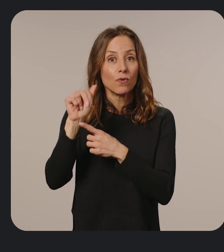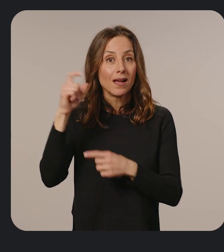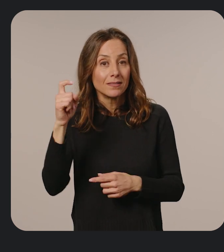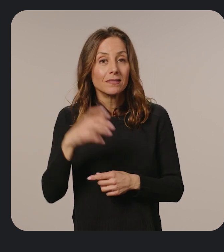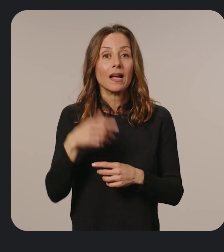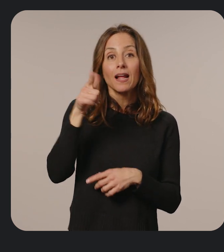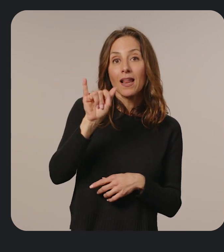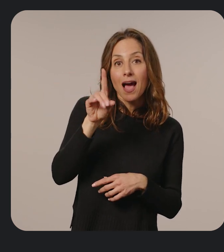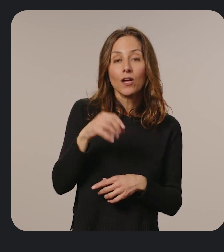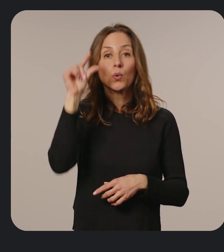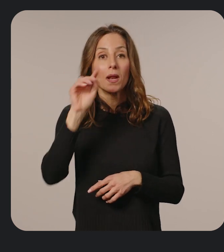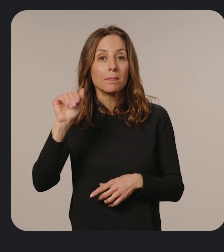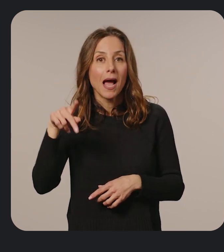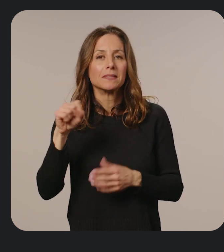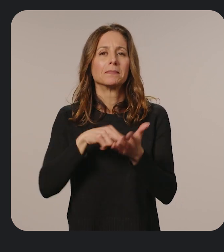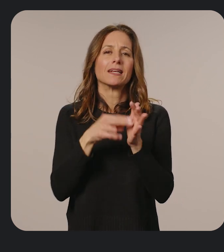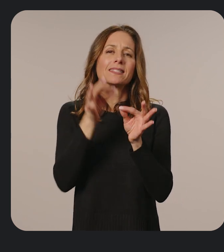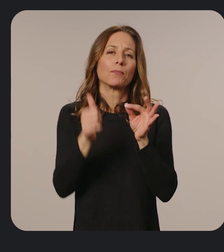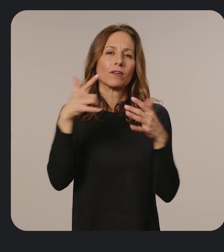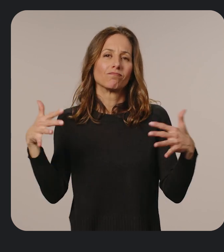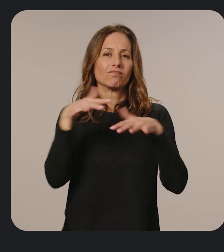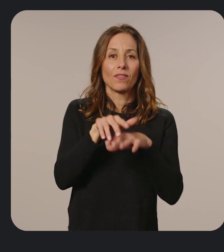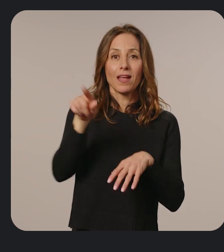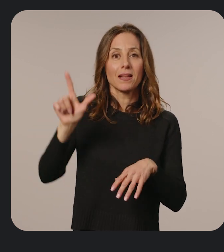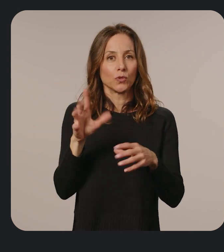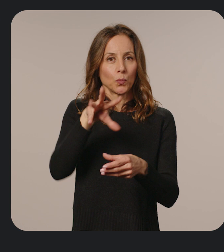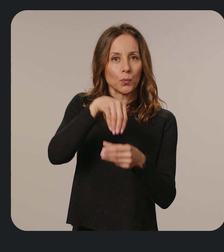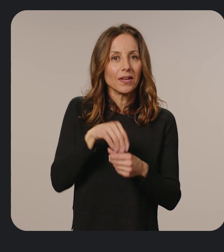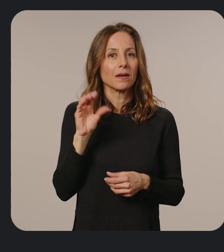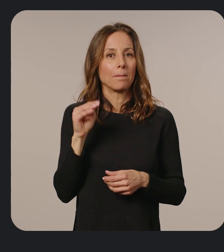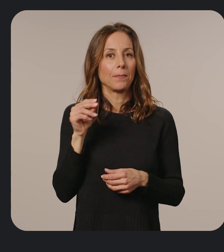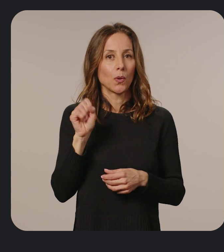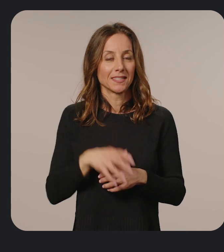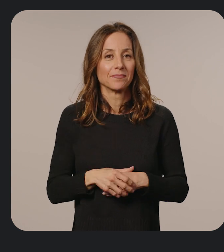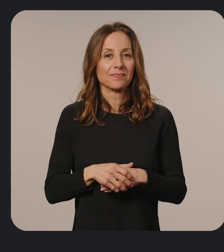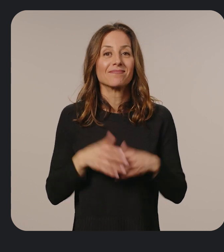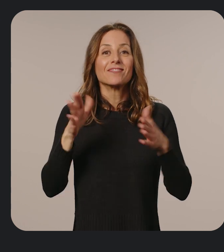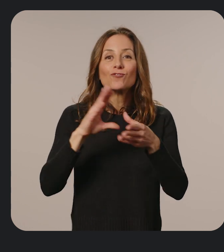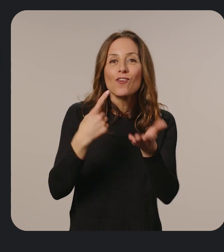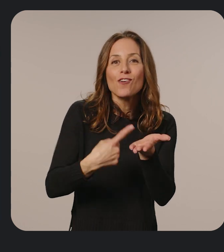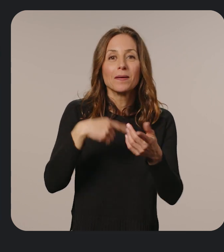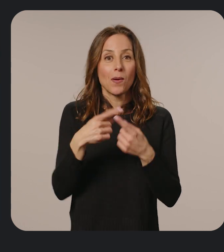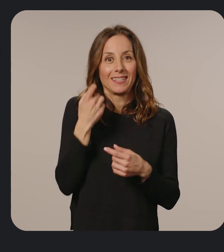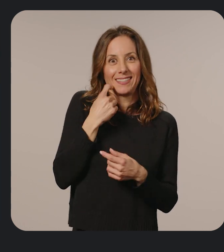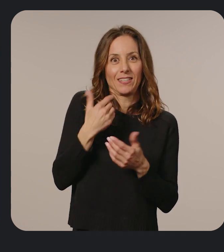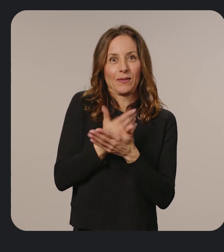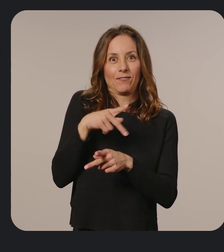like Glide and Google Maps, making it simpler for you to integrate these libraries within Compose. Let's talk about the latest version